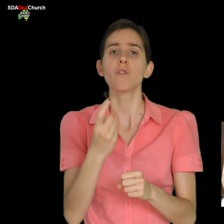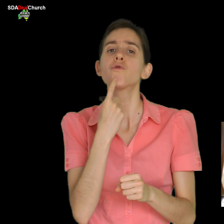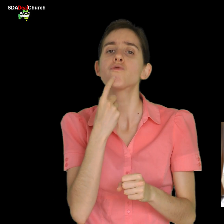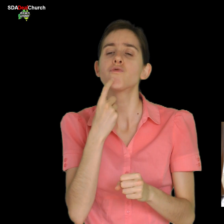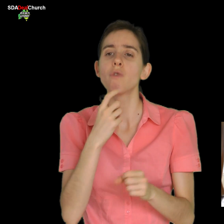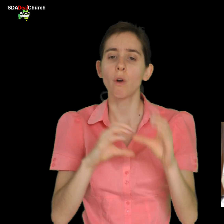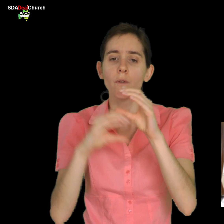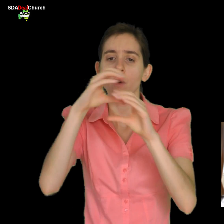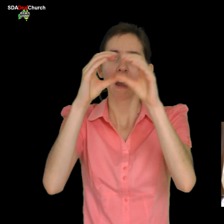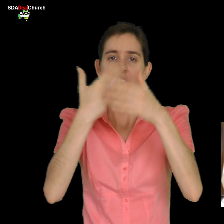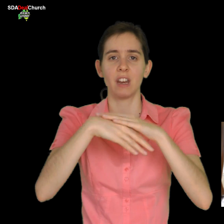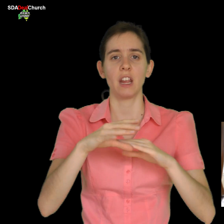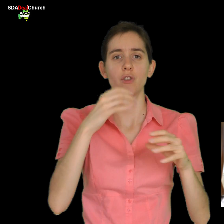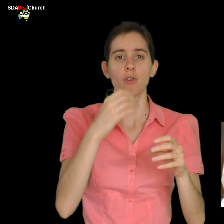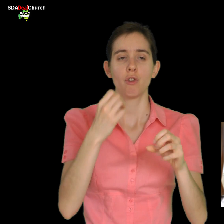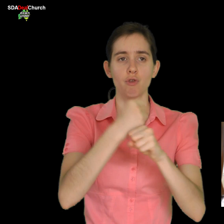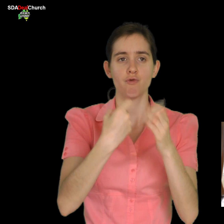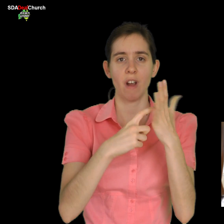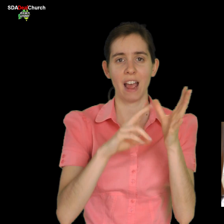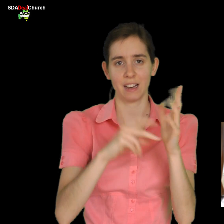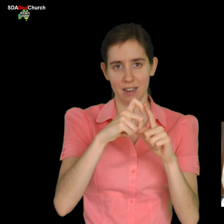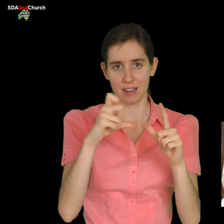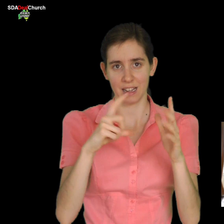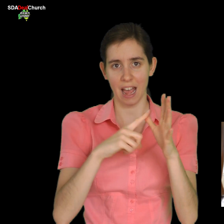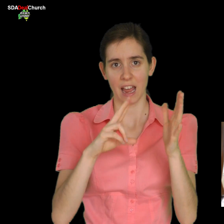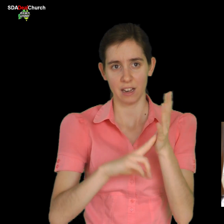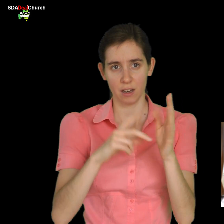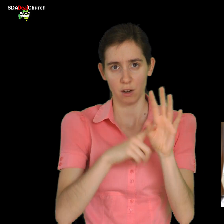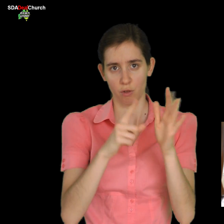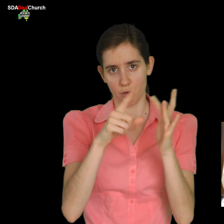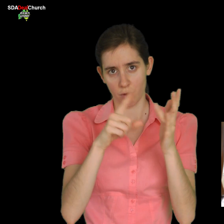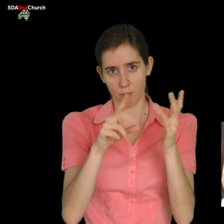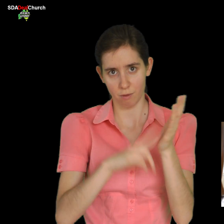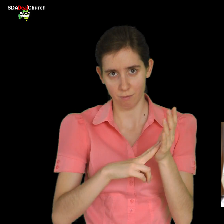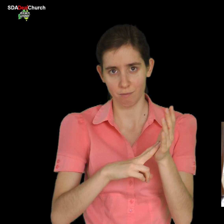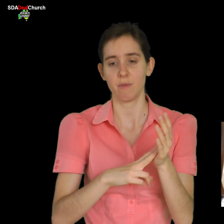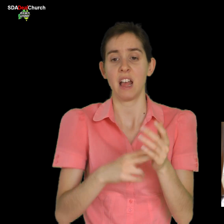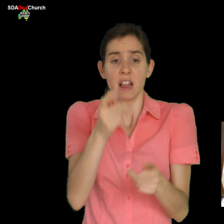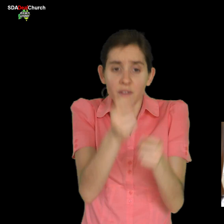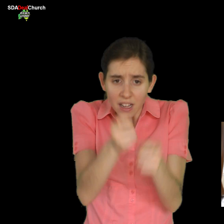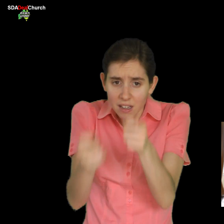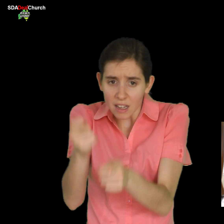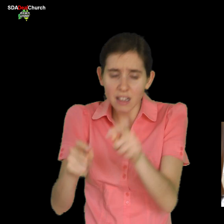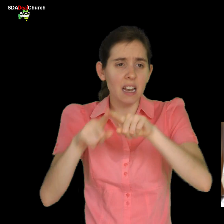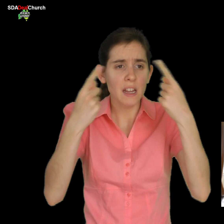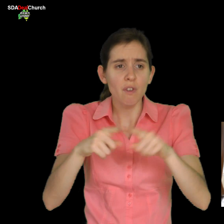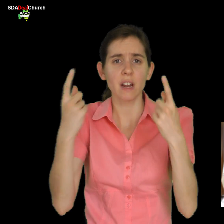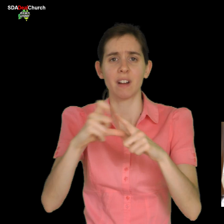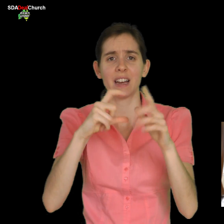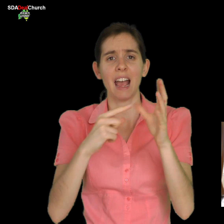dated at: 516 million years; 892 million years;